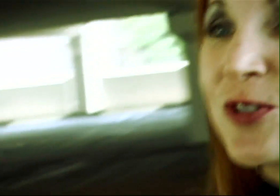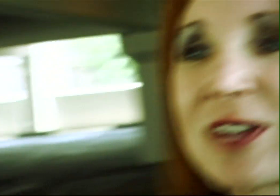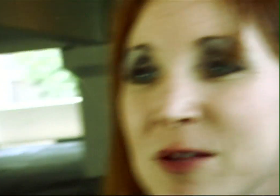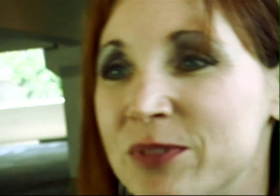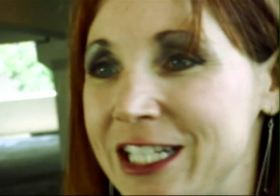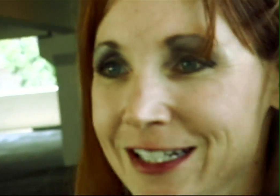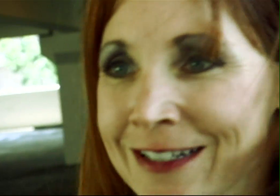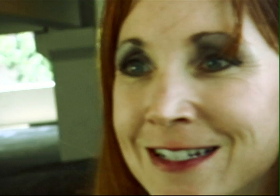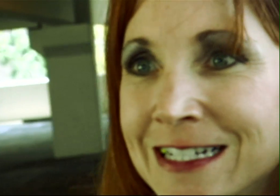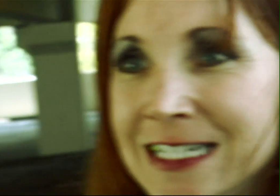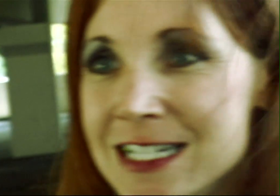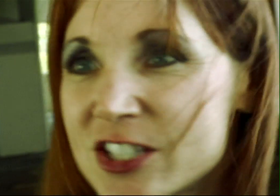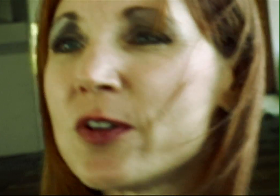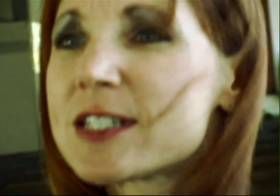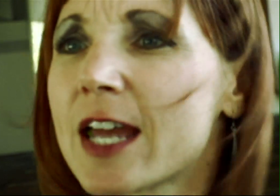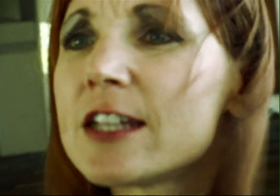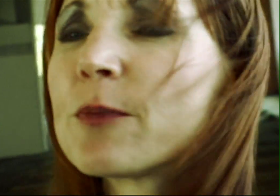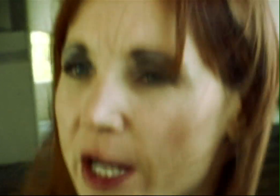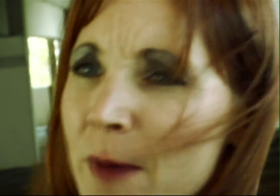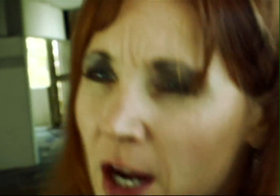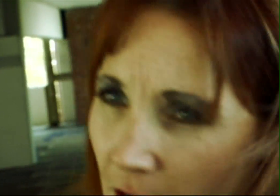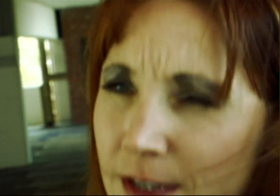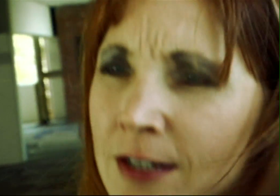So you can't bleed. So you decided to break my heart?